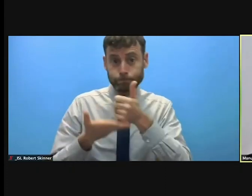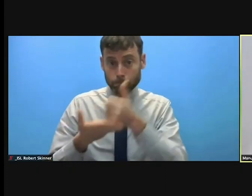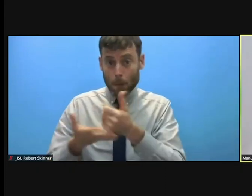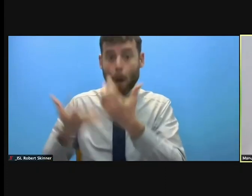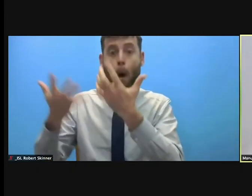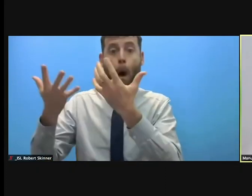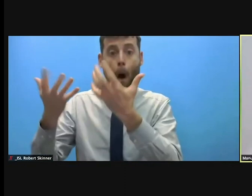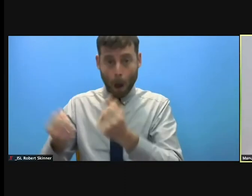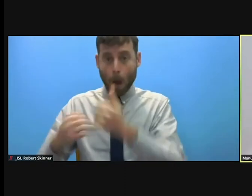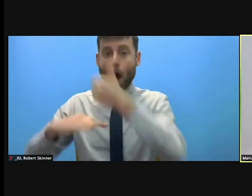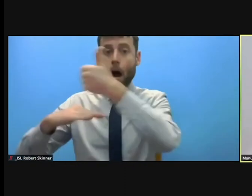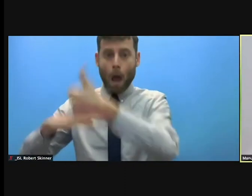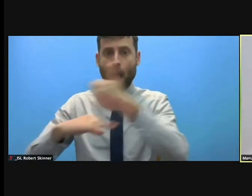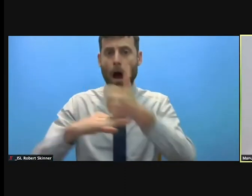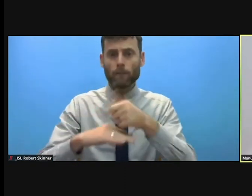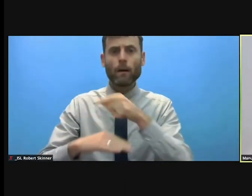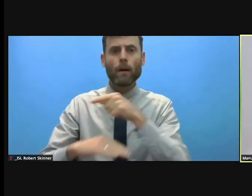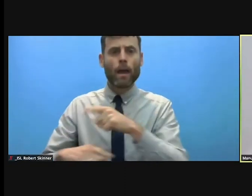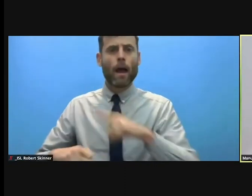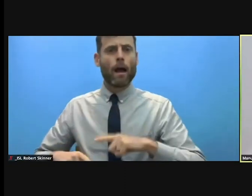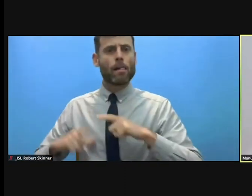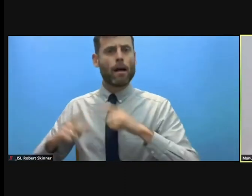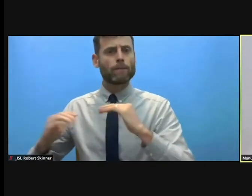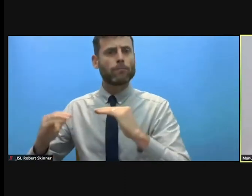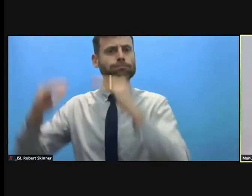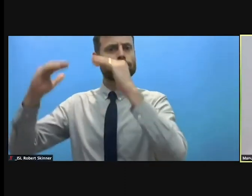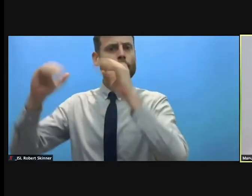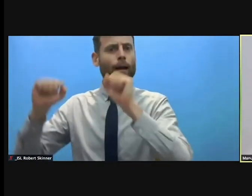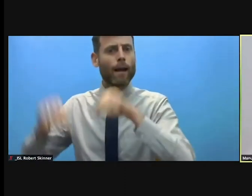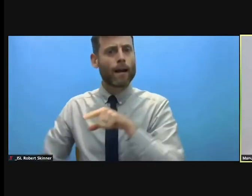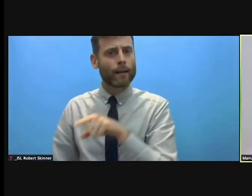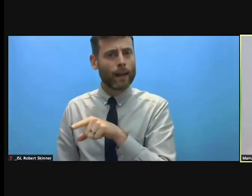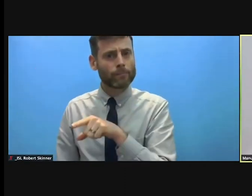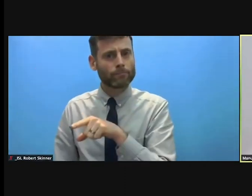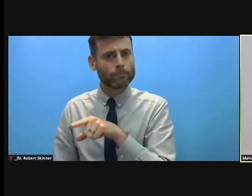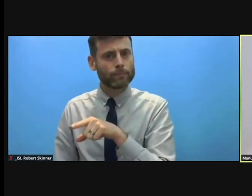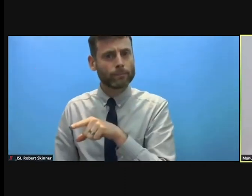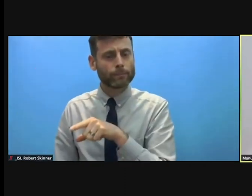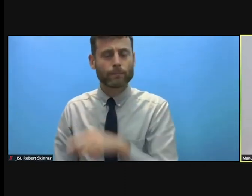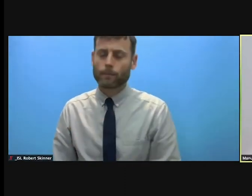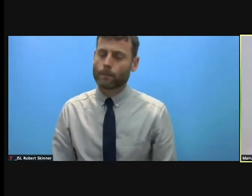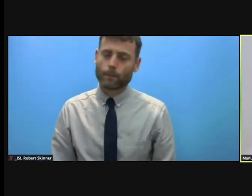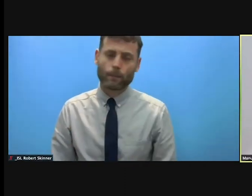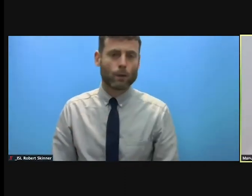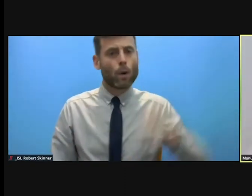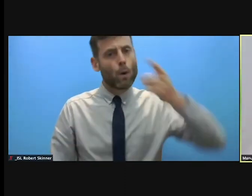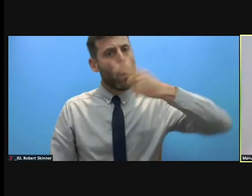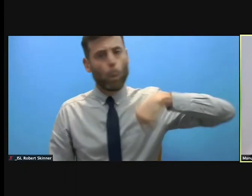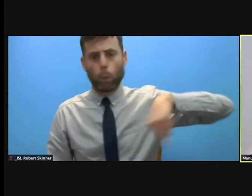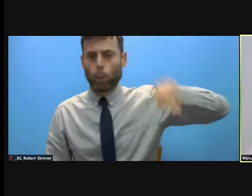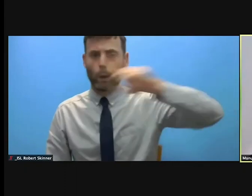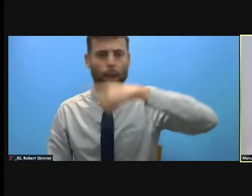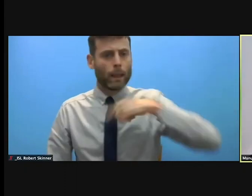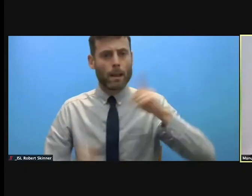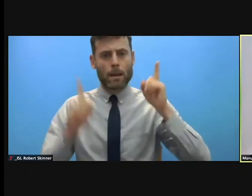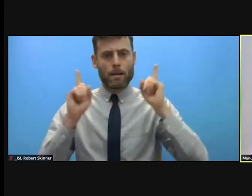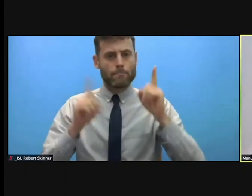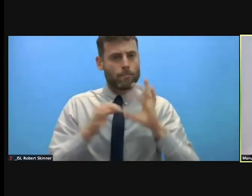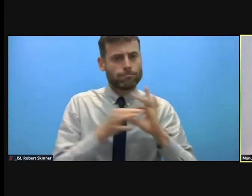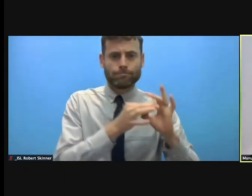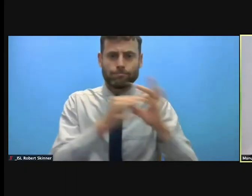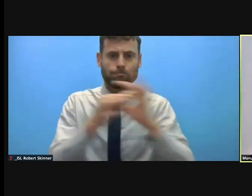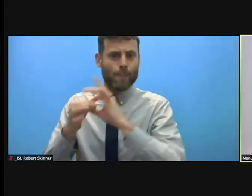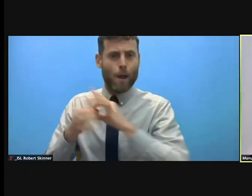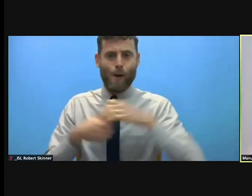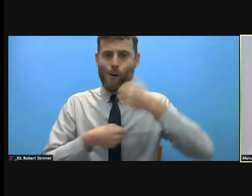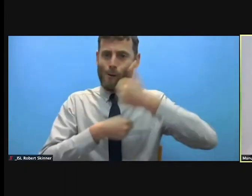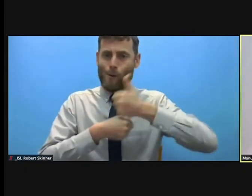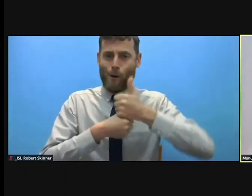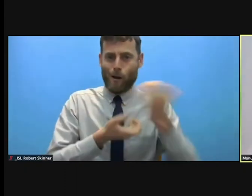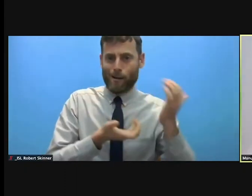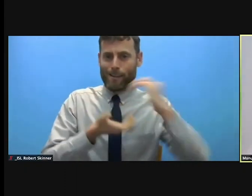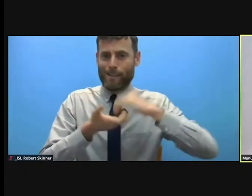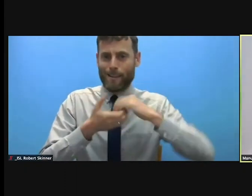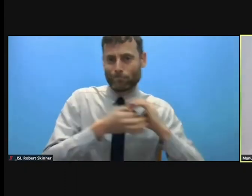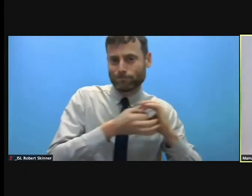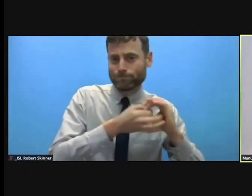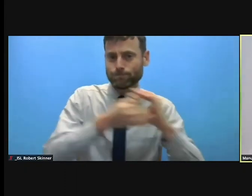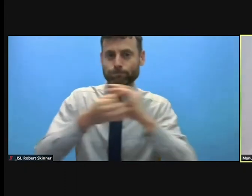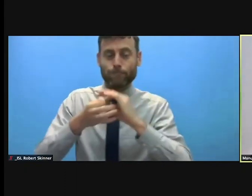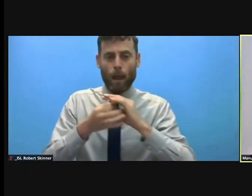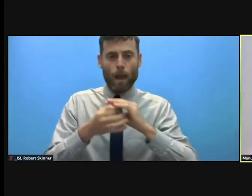dealt with. Therefore we need to join forces, we need of course to spread and to respect the IHL.